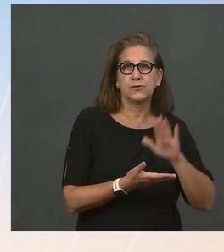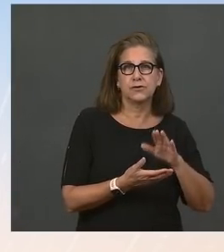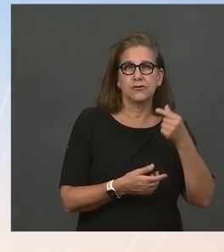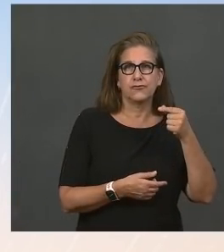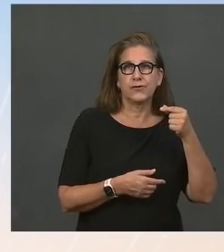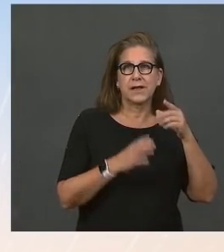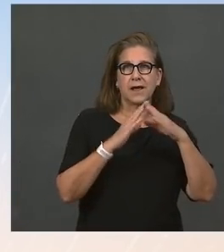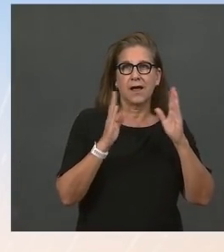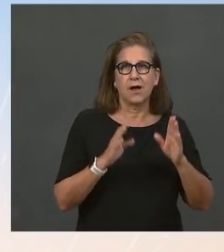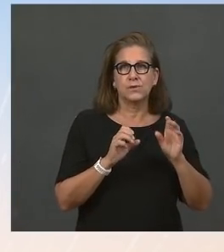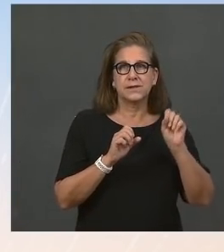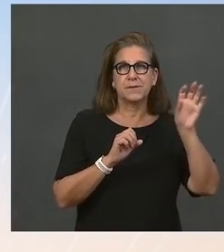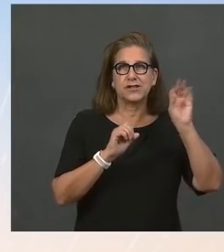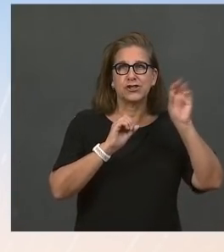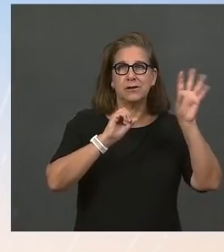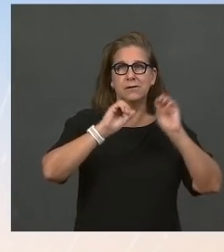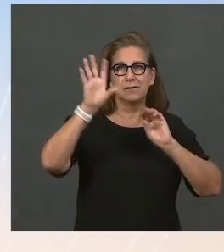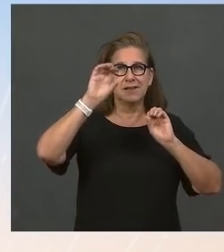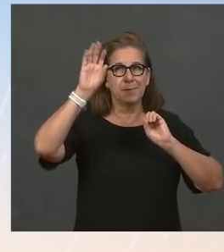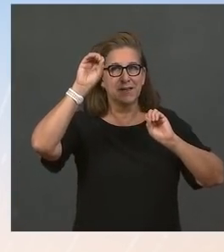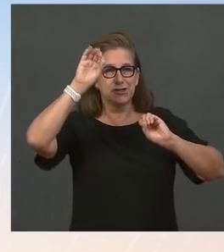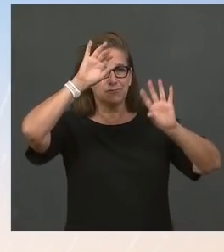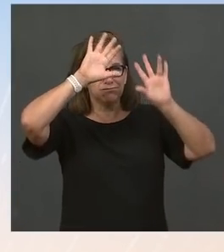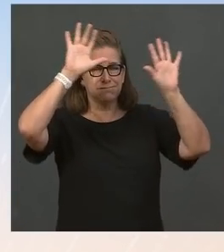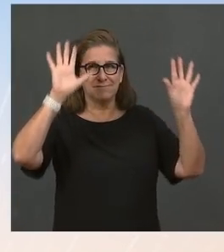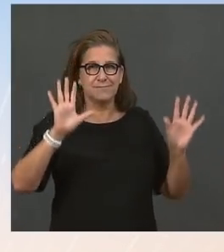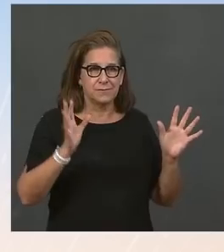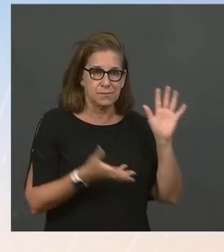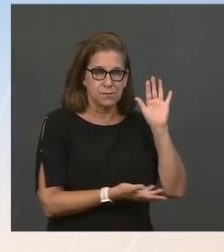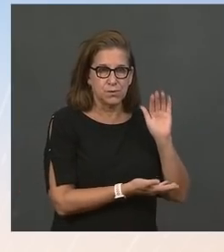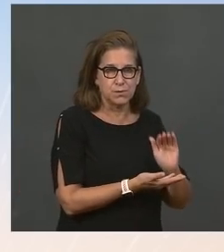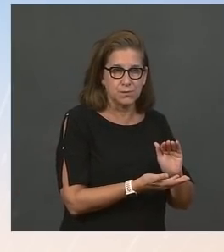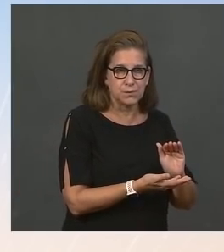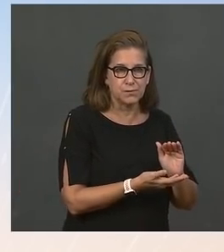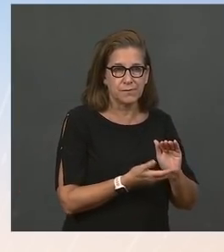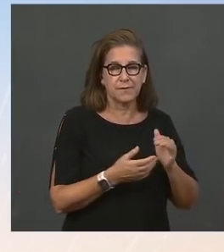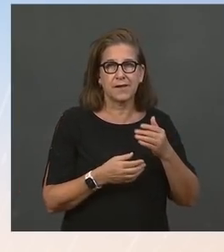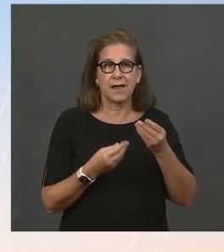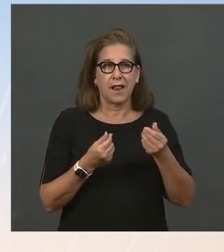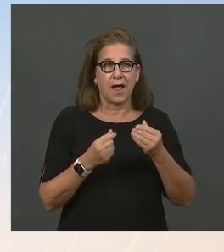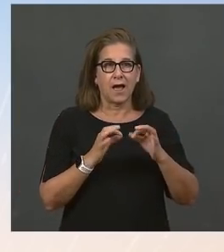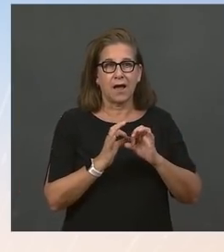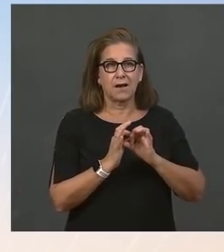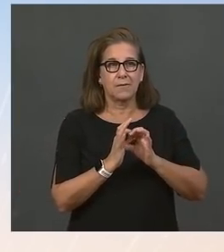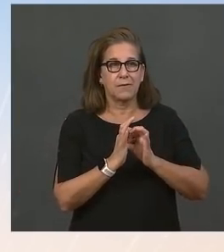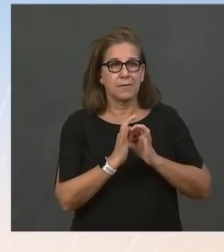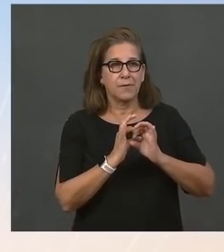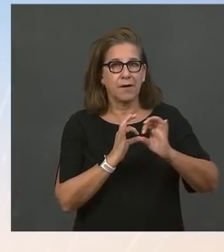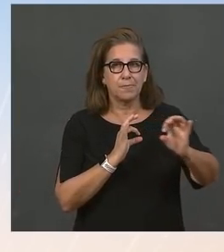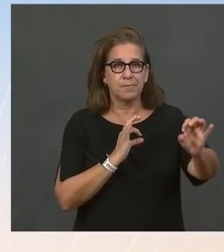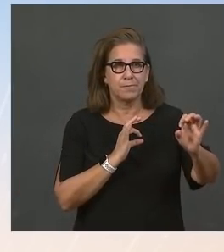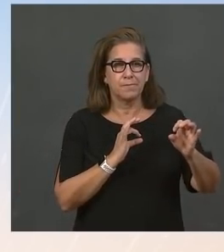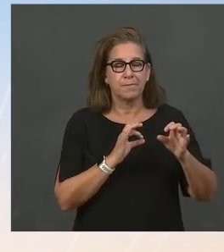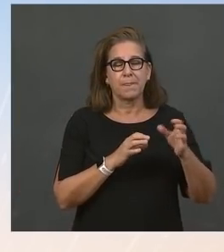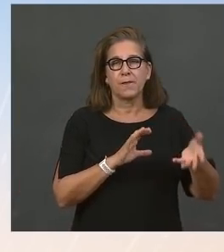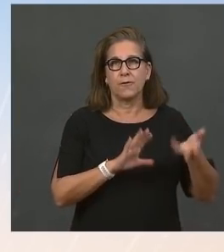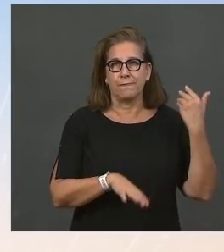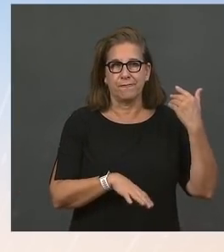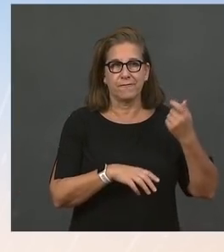that the state of Michigan issued a state of emergency because of lead in pipes. This is an area and a place that has a climate impact; it has a humane impact.